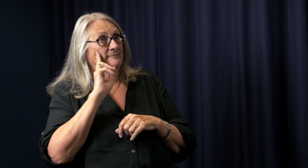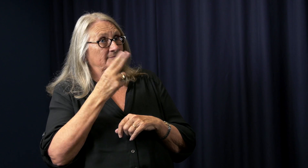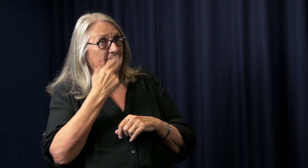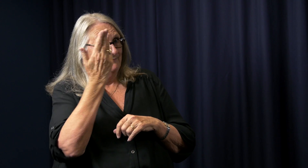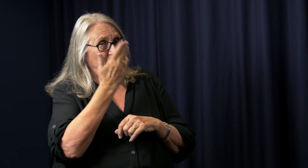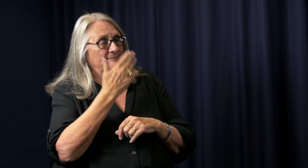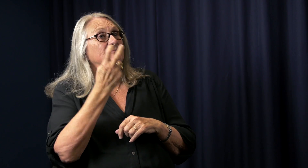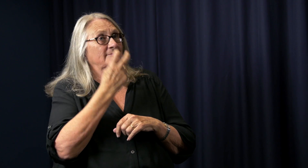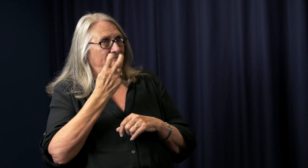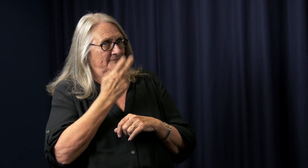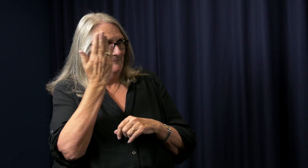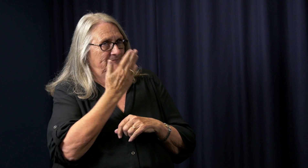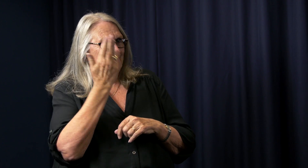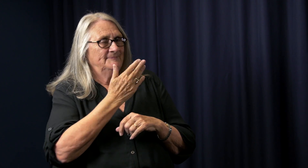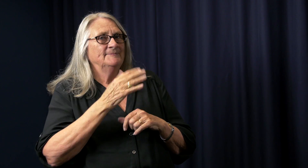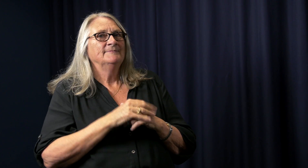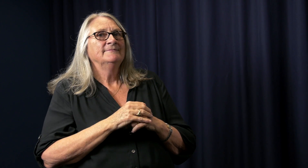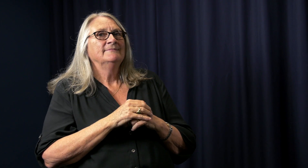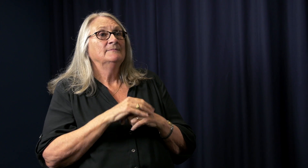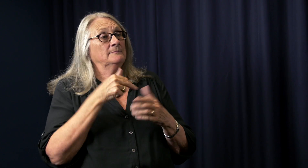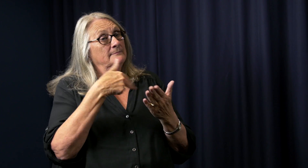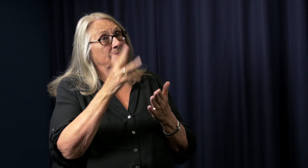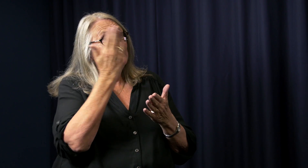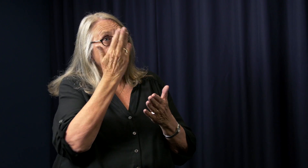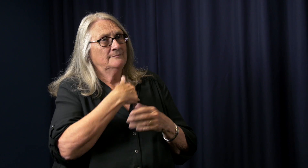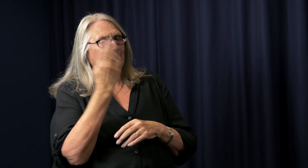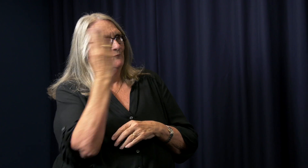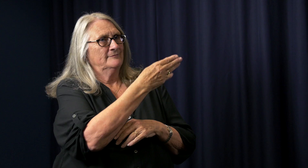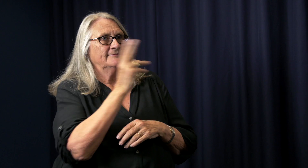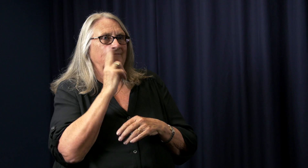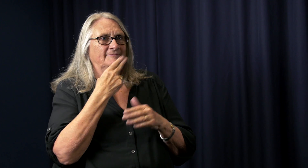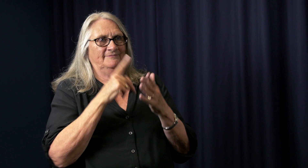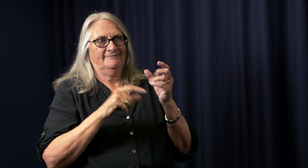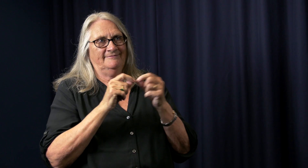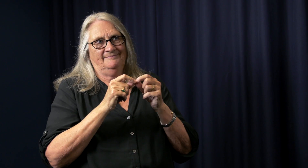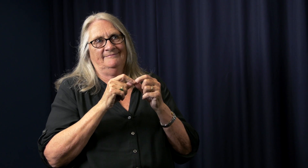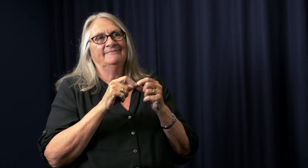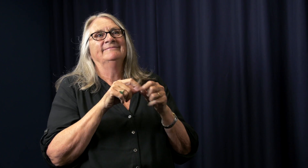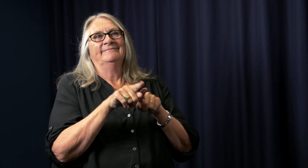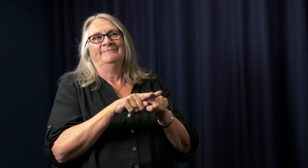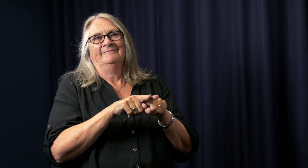I went to a school for the deaf, which did not use sign language and after school I went straight to the deaf club